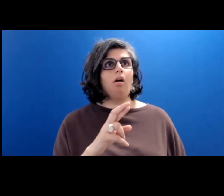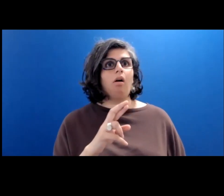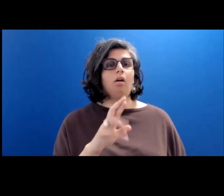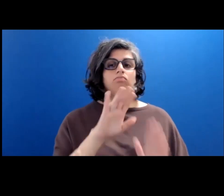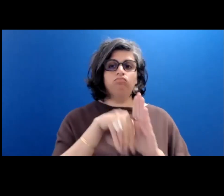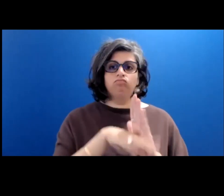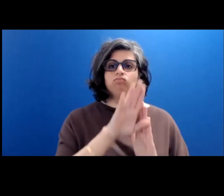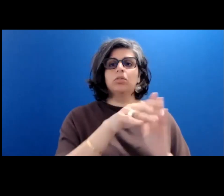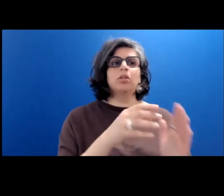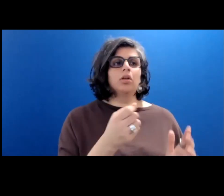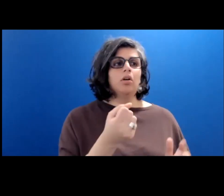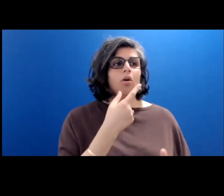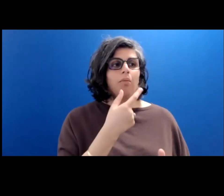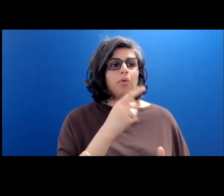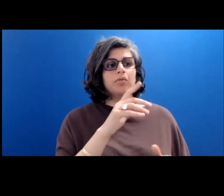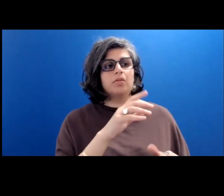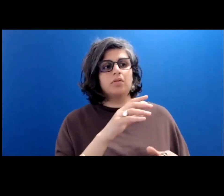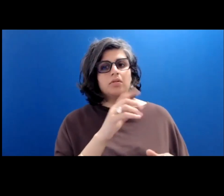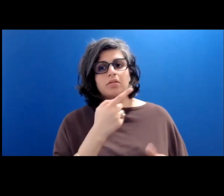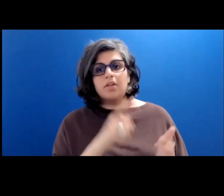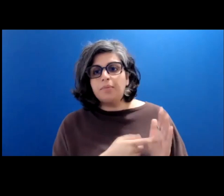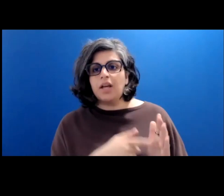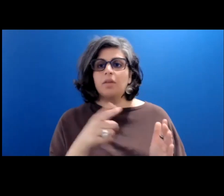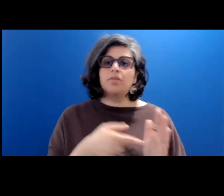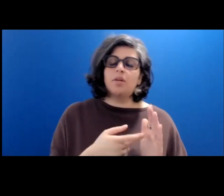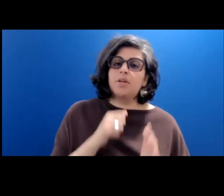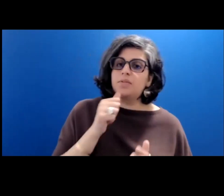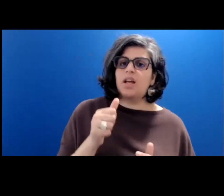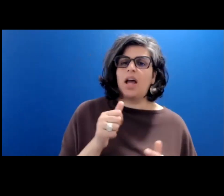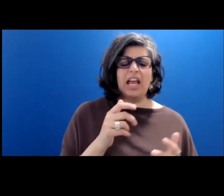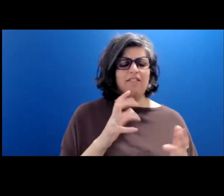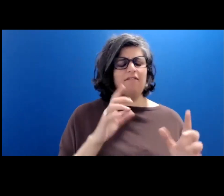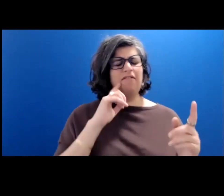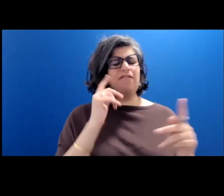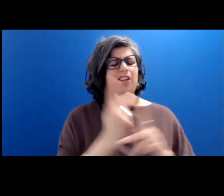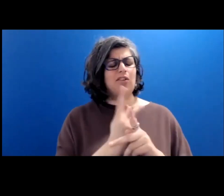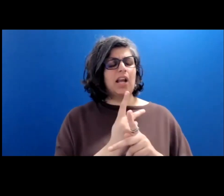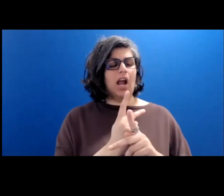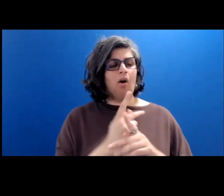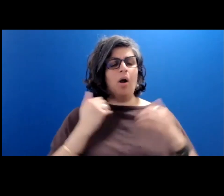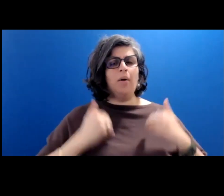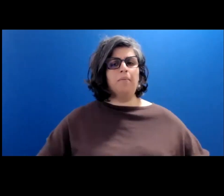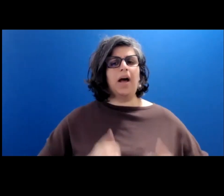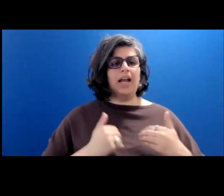and really doing what feels best in their bodies and working with medical providers to get to that point.